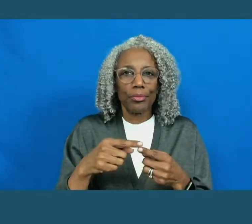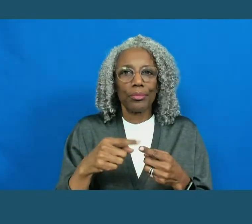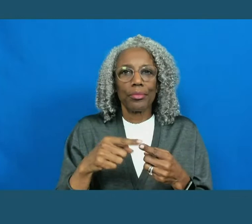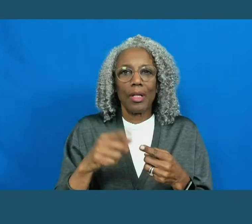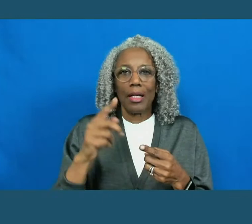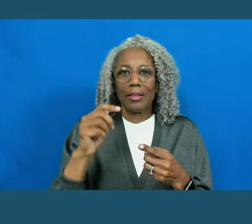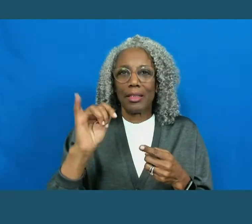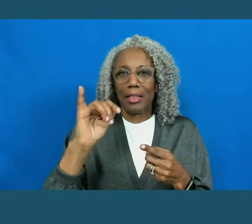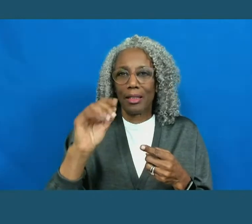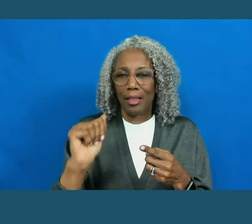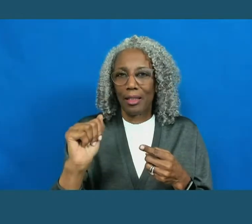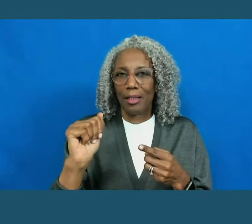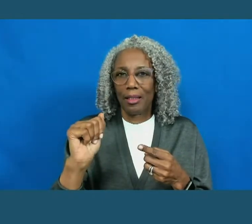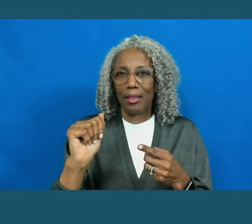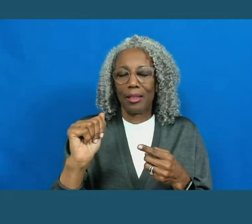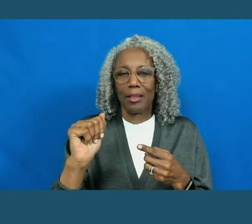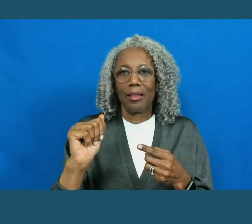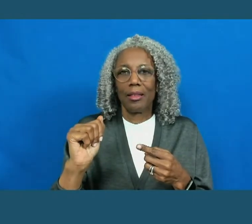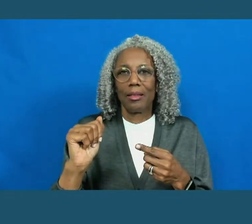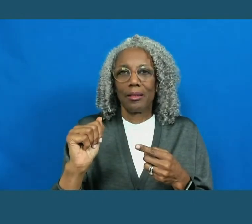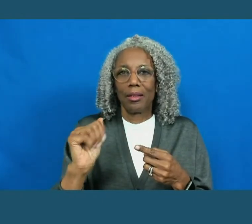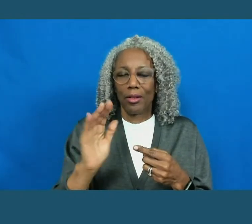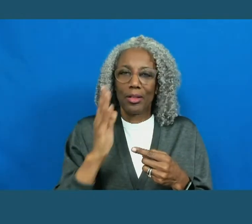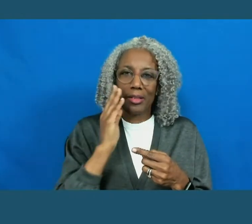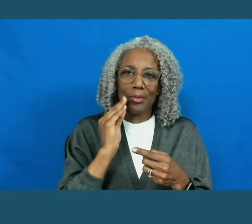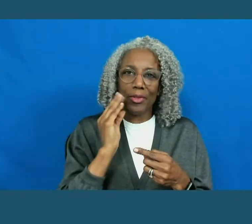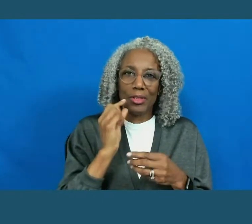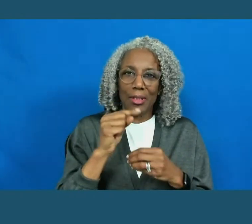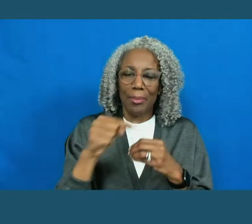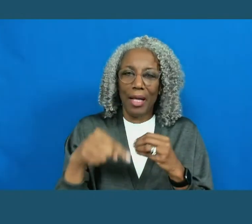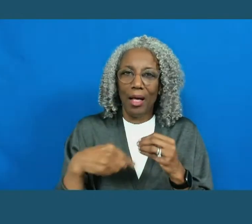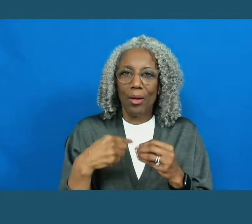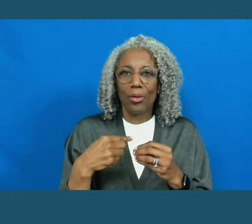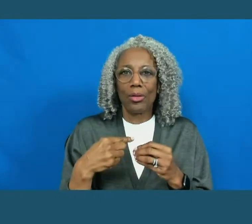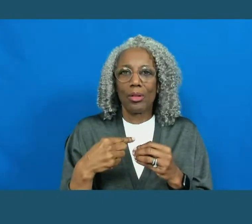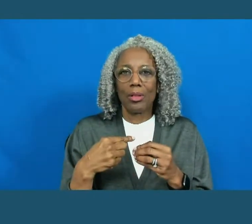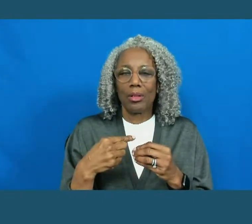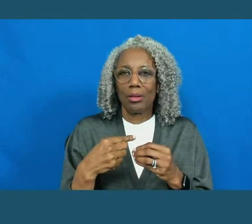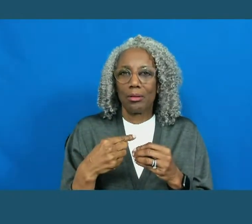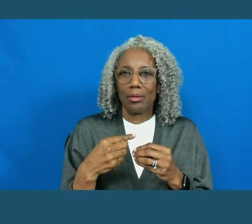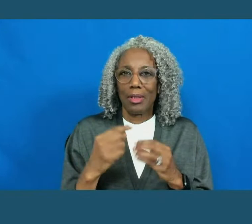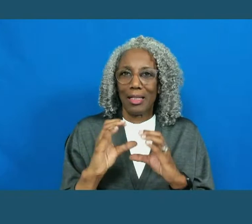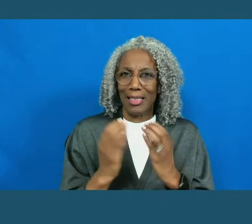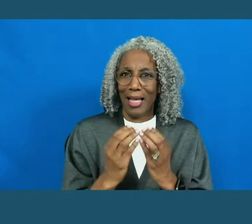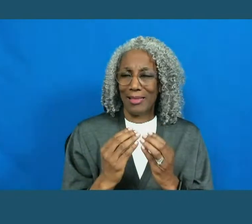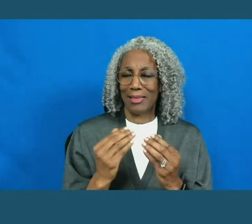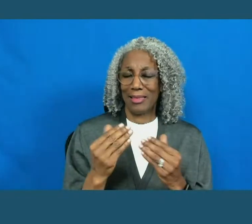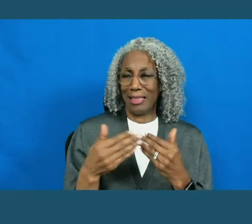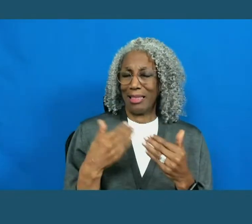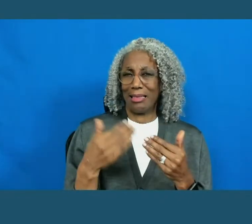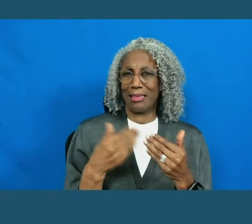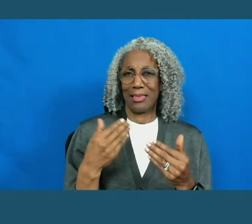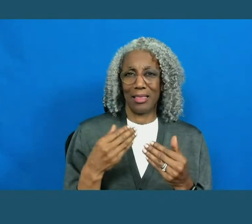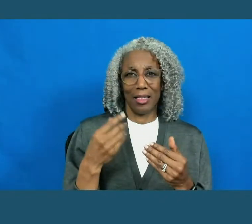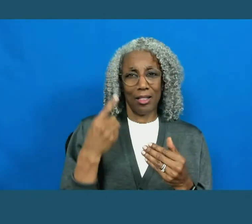know, just to name a few like, um Tears testimony you know was